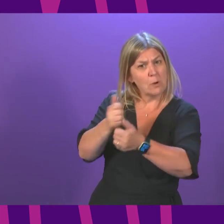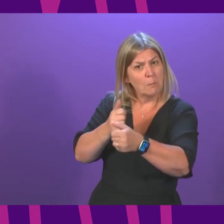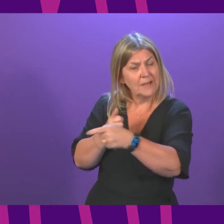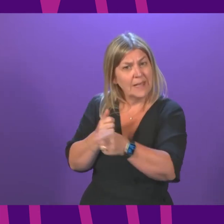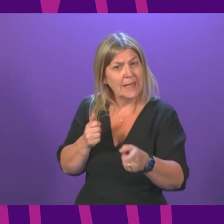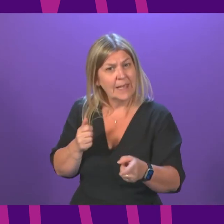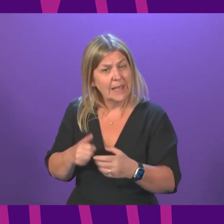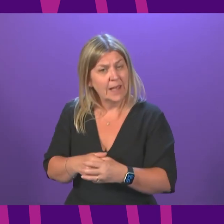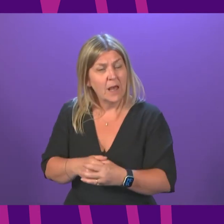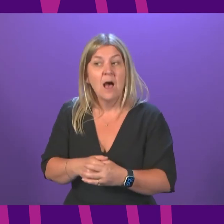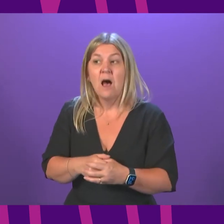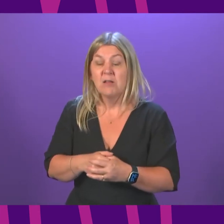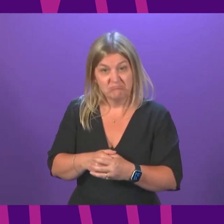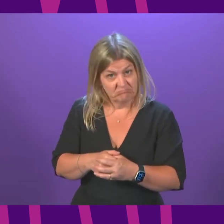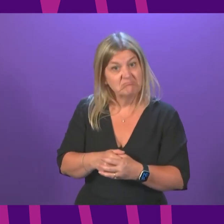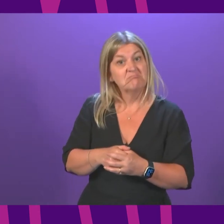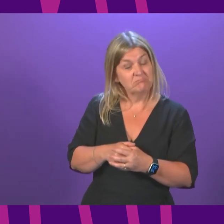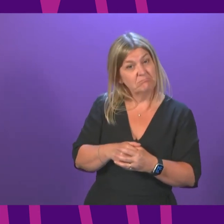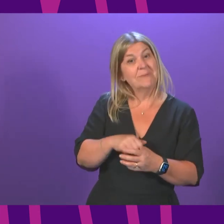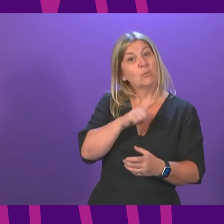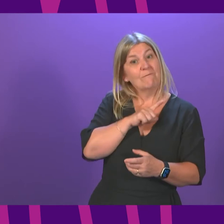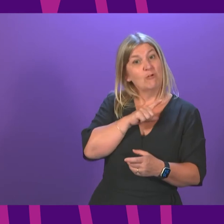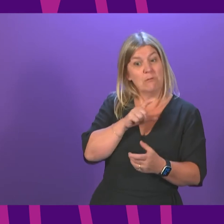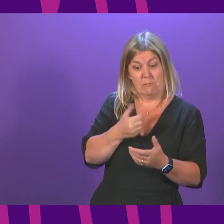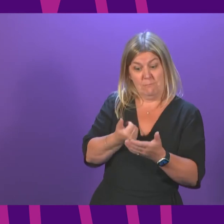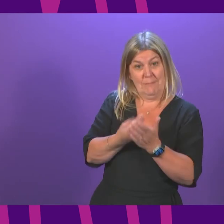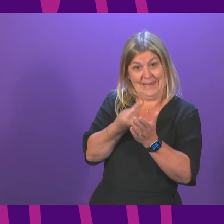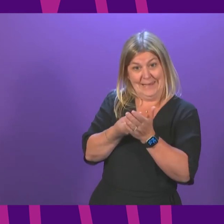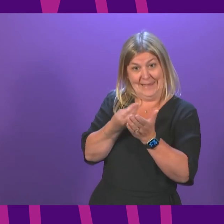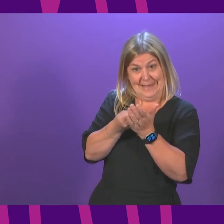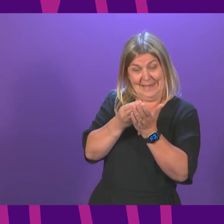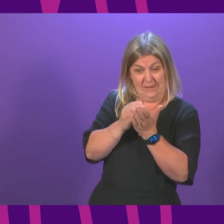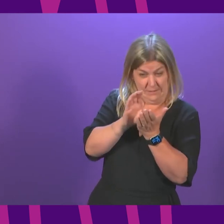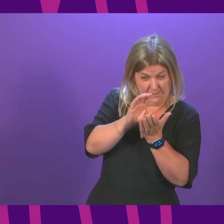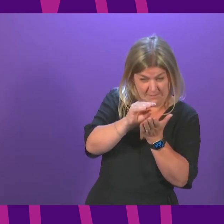to try to sustain public transport services in Scotland. If the Government had not expended